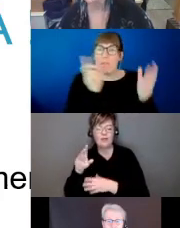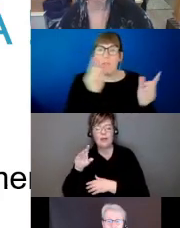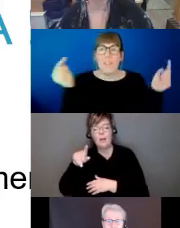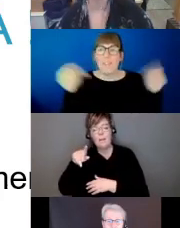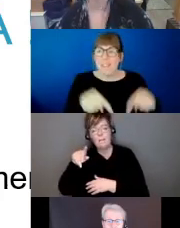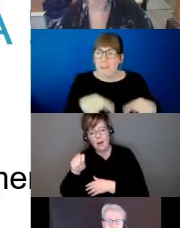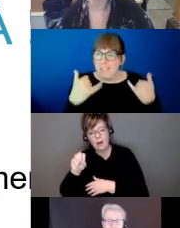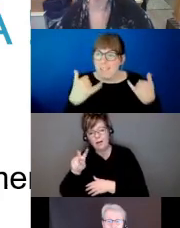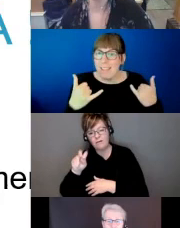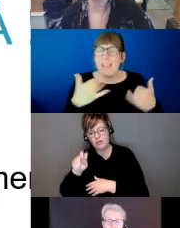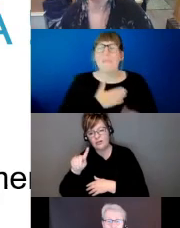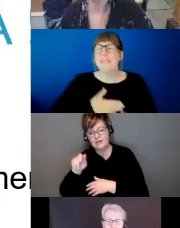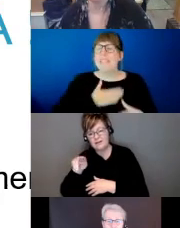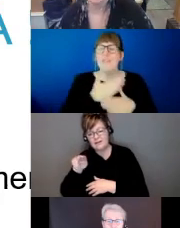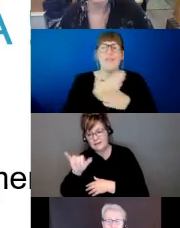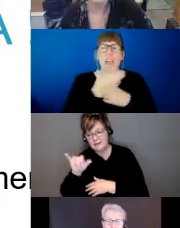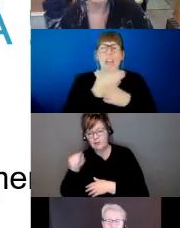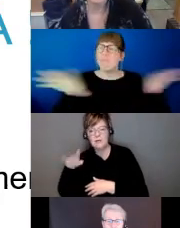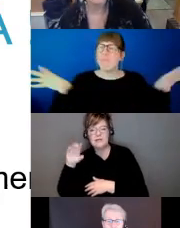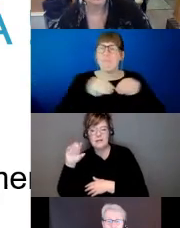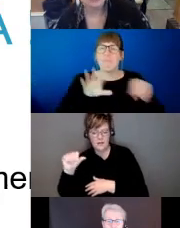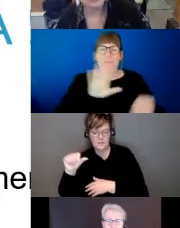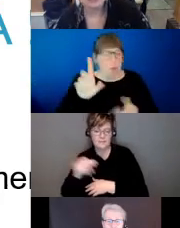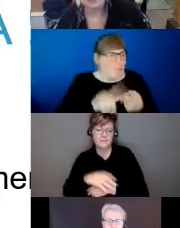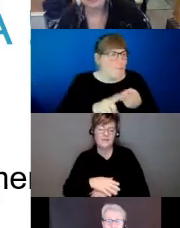SHARE, SHARE, SHARE WITH ALL YOUR FRIENDS AND FAMILY AND LOVED ONES. WE WANT TO GET